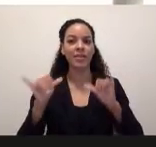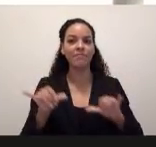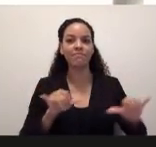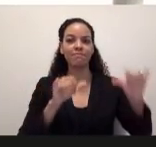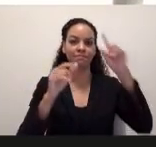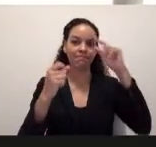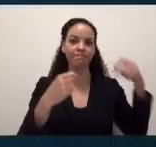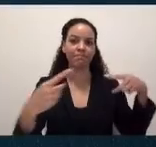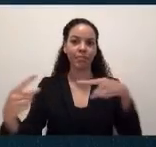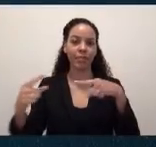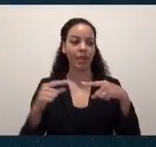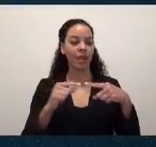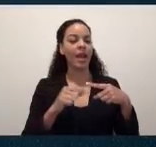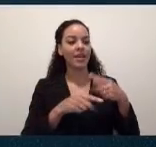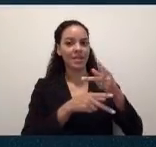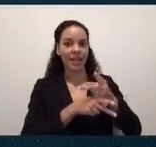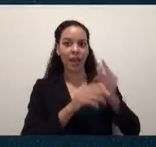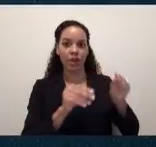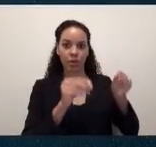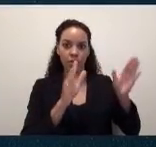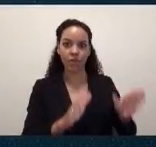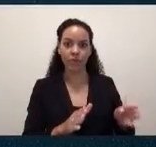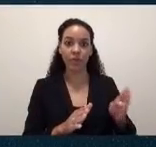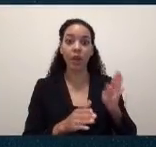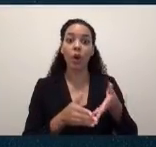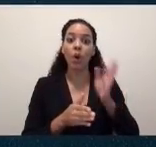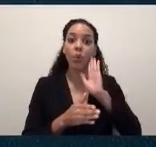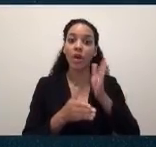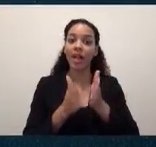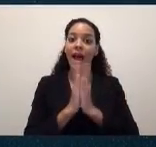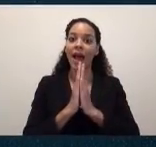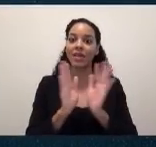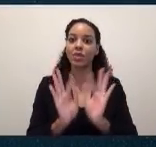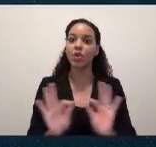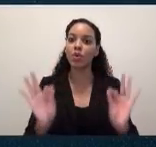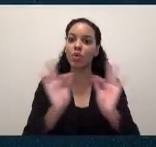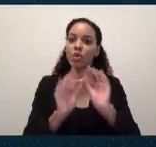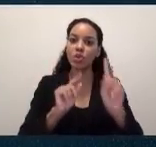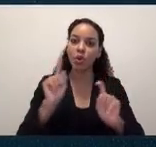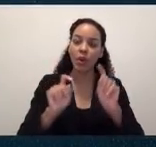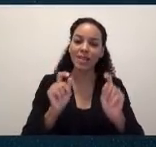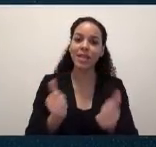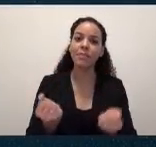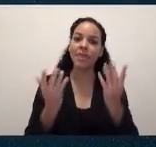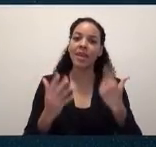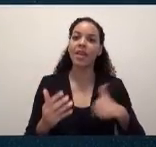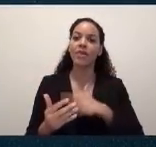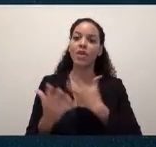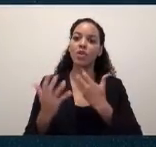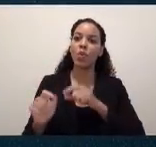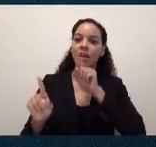They will be asking crucial questions that so many of us want answered about what the government can do